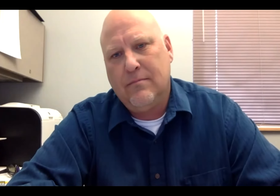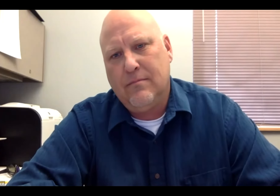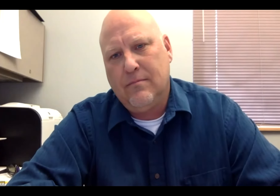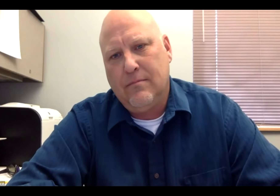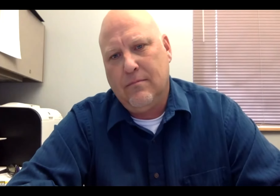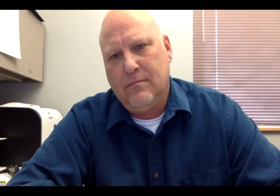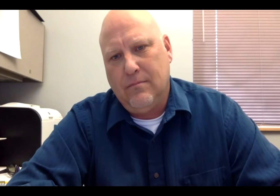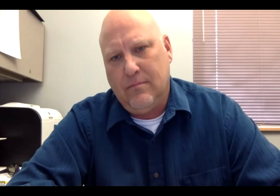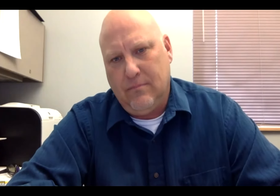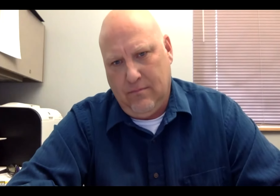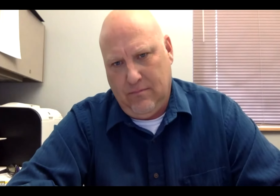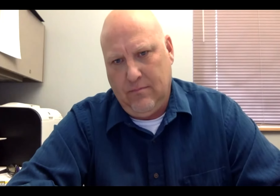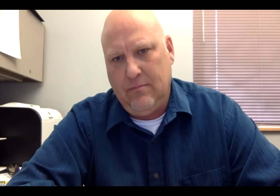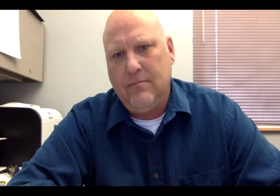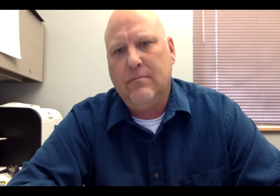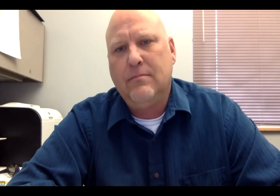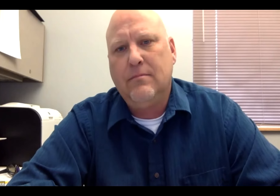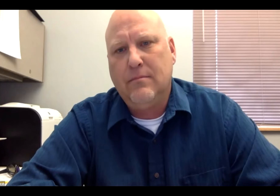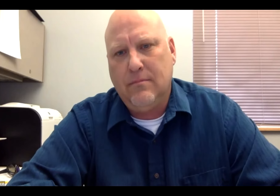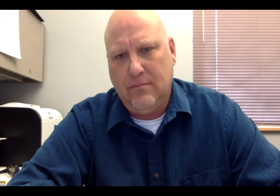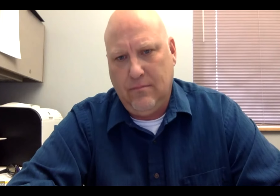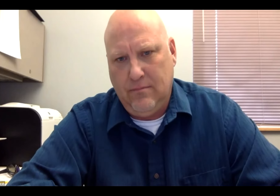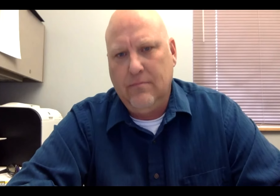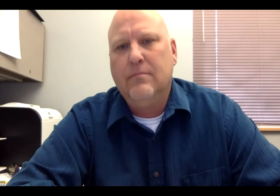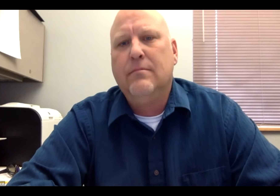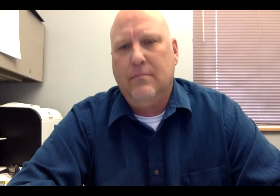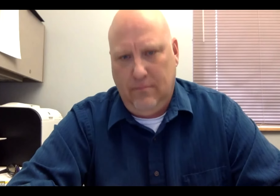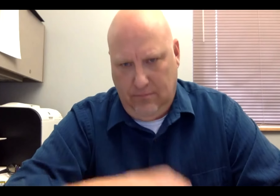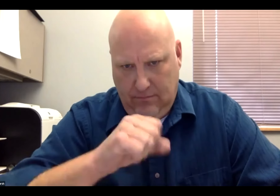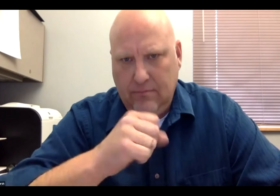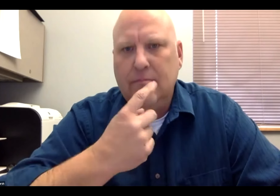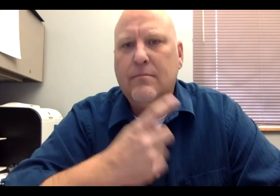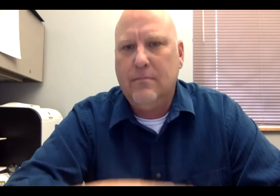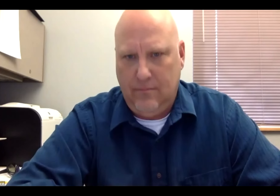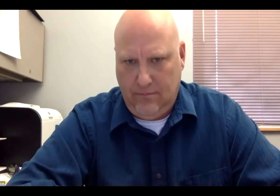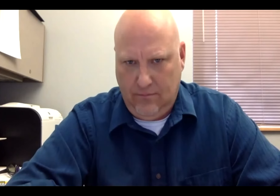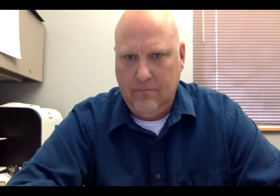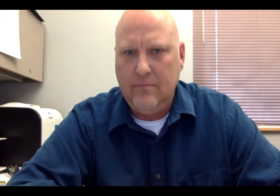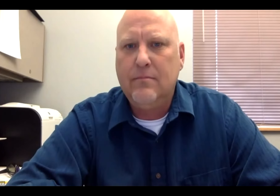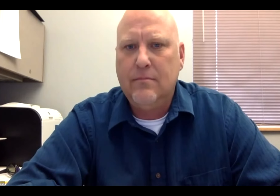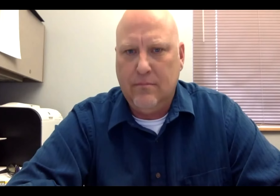mention evaluating educational interpreters, but I think that's really critical to make